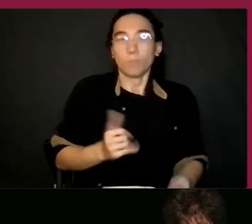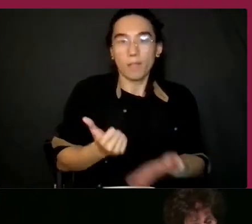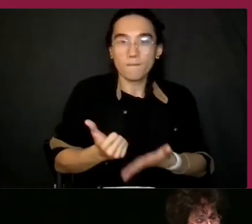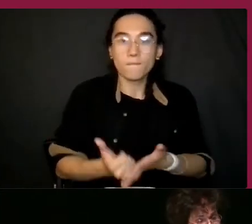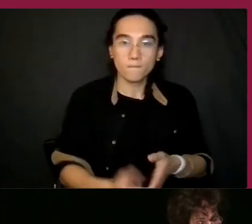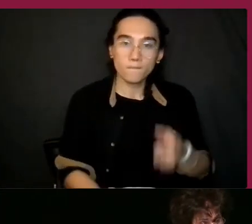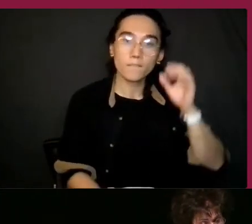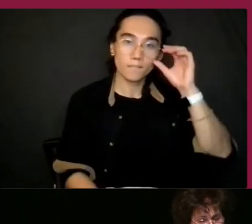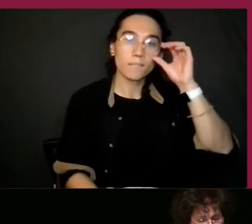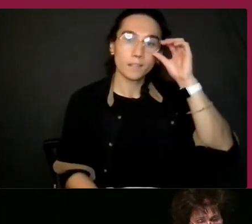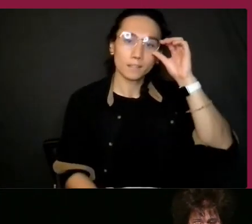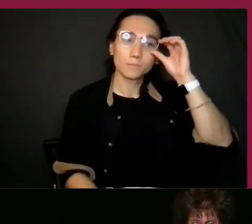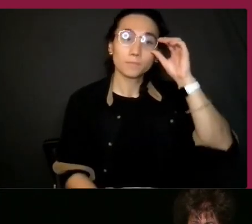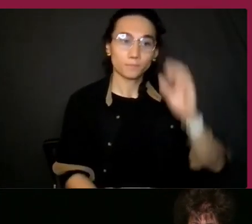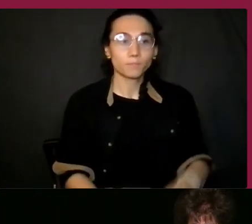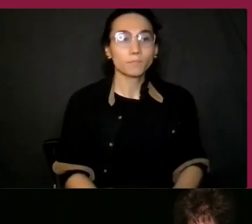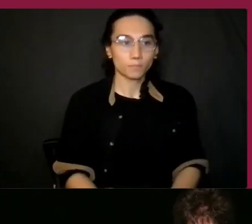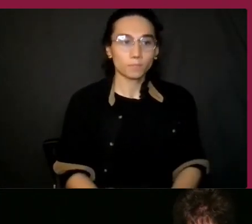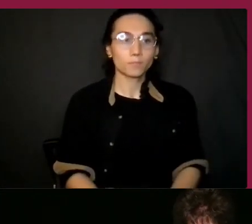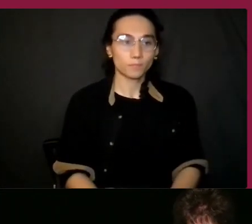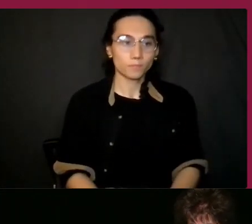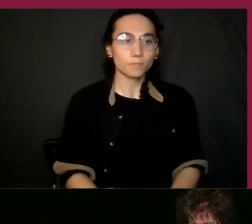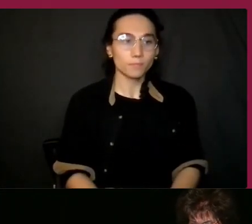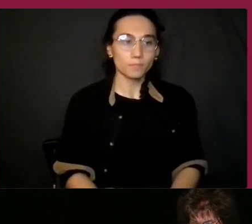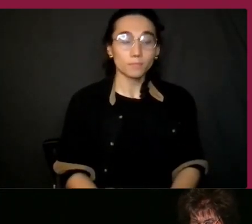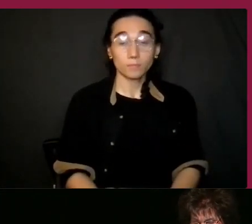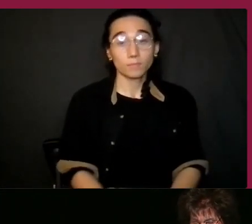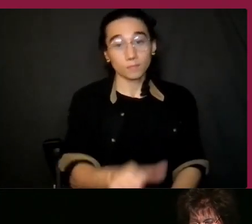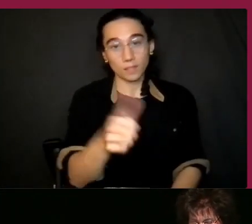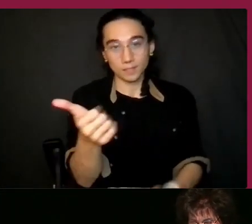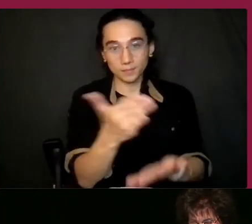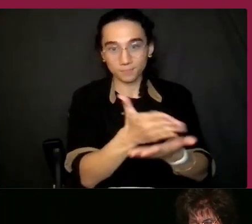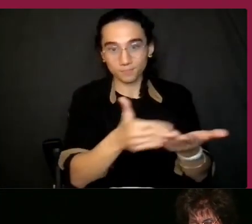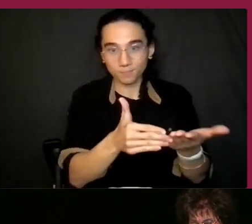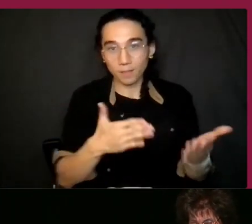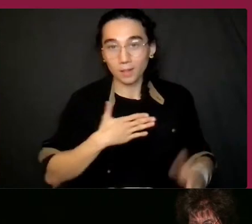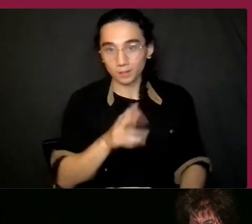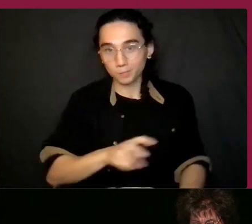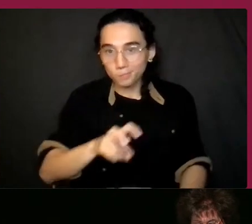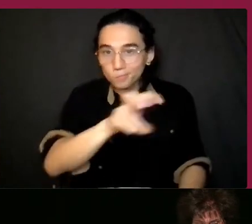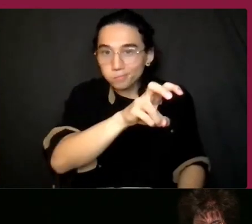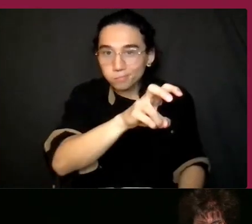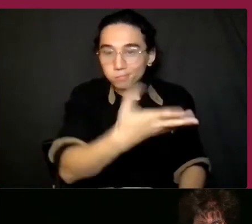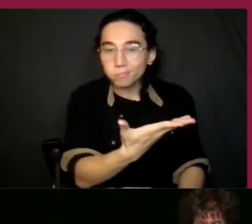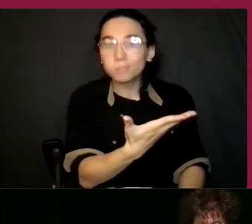The other, the other piece of my trip had to do with our, our beloved skyrocket.